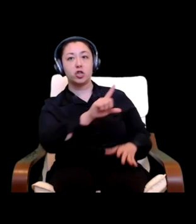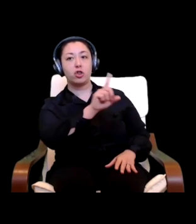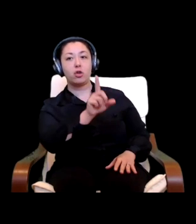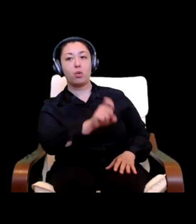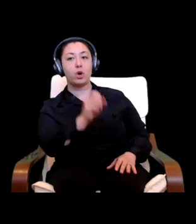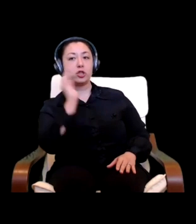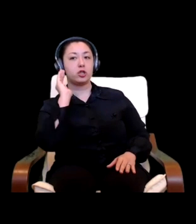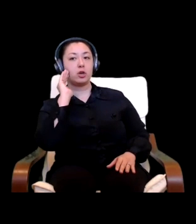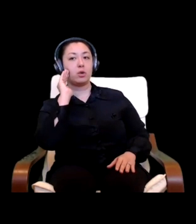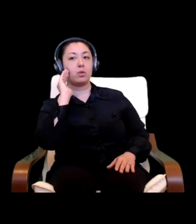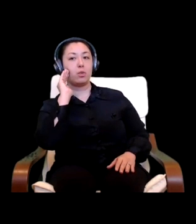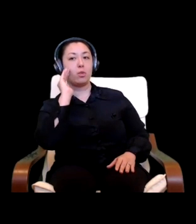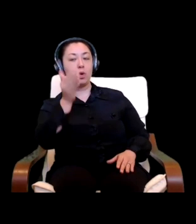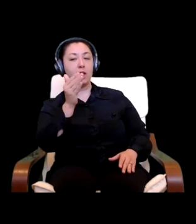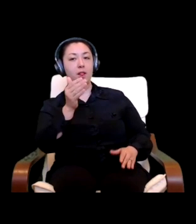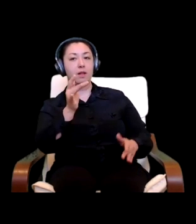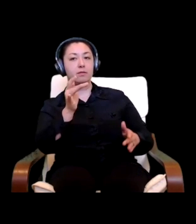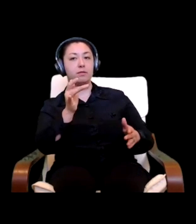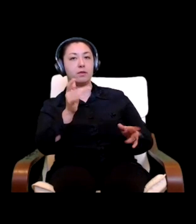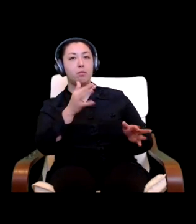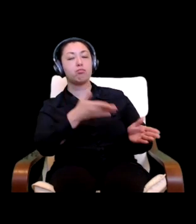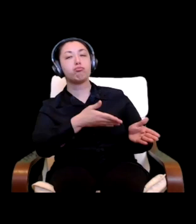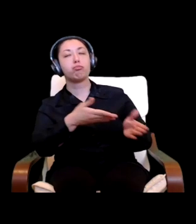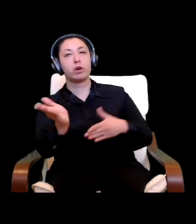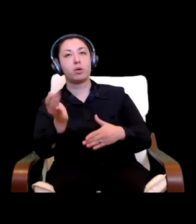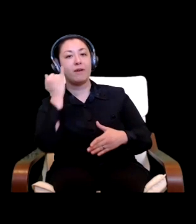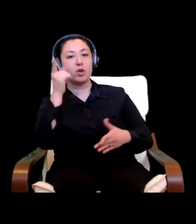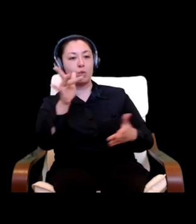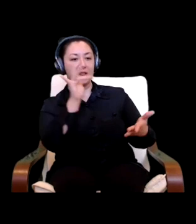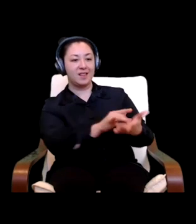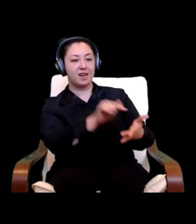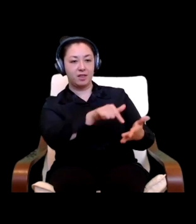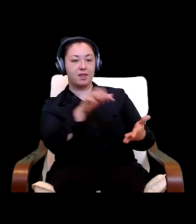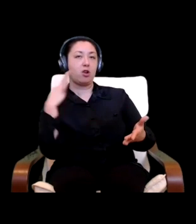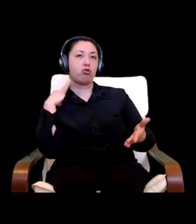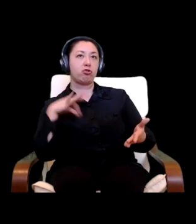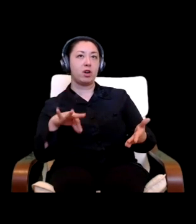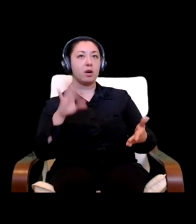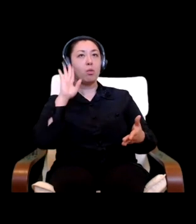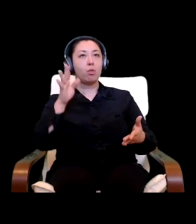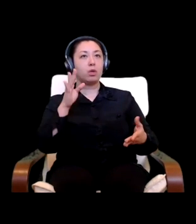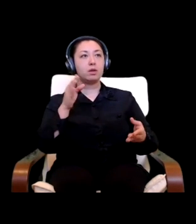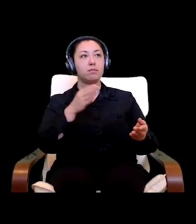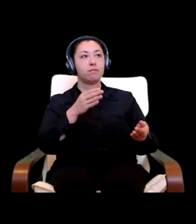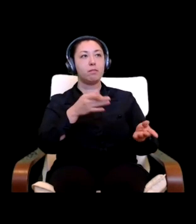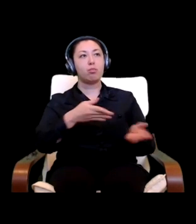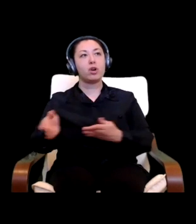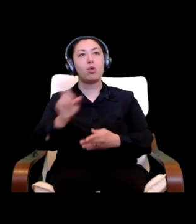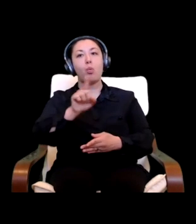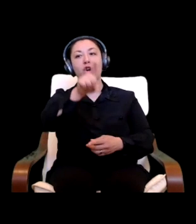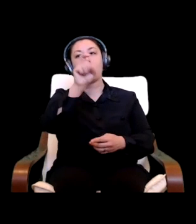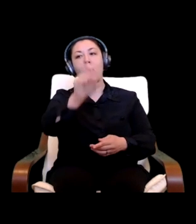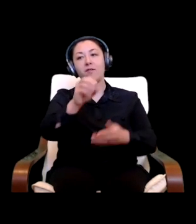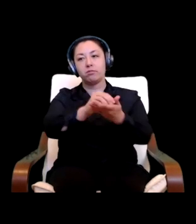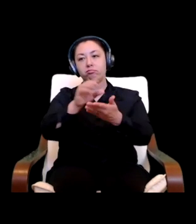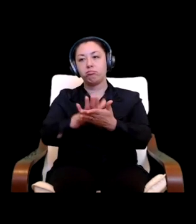on the ACVERP credit the information you need to input in order to obtain that credit. And